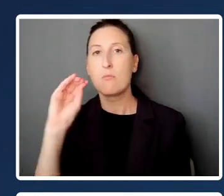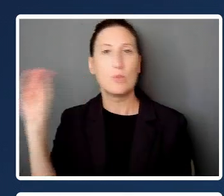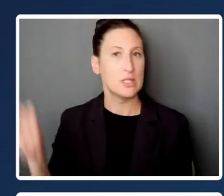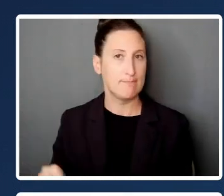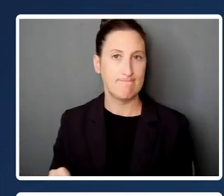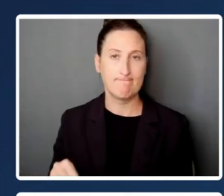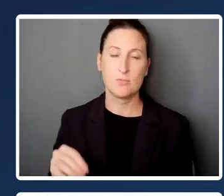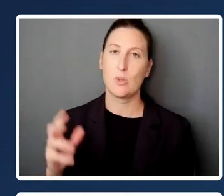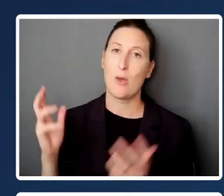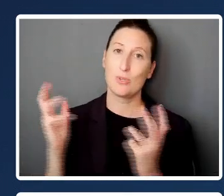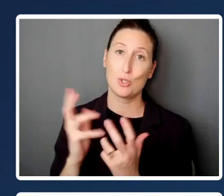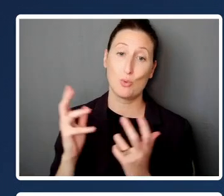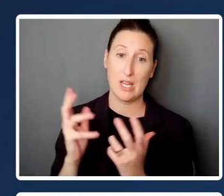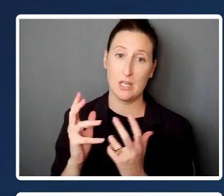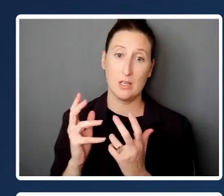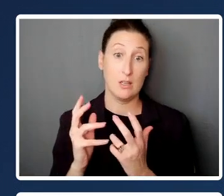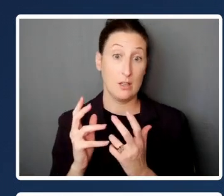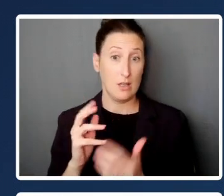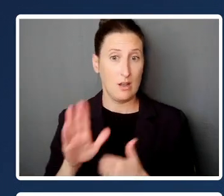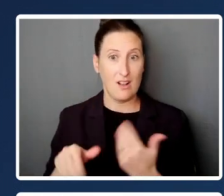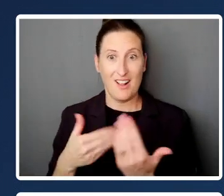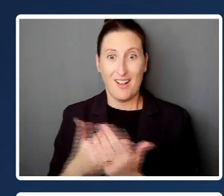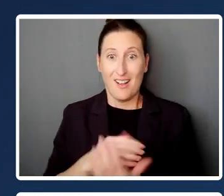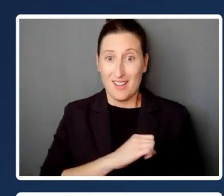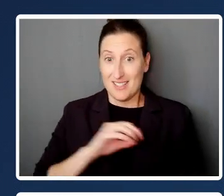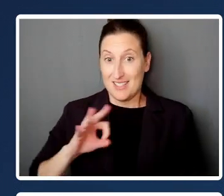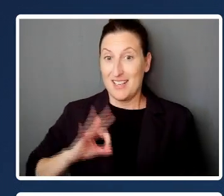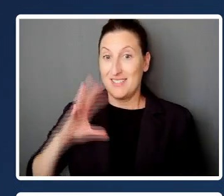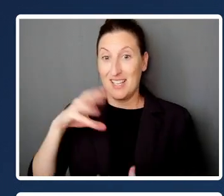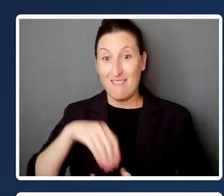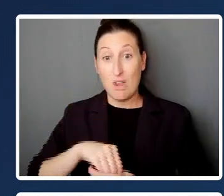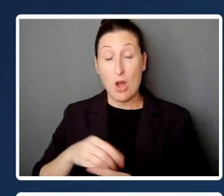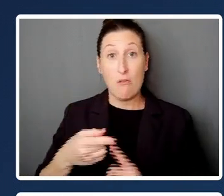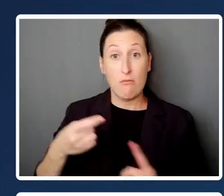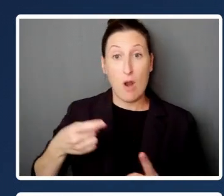This -- all the staff involved from SchoolTalk and from Roosevelt and from the museum, we all held